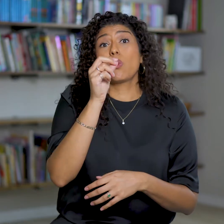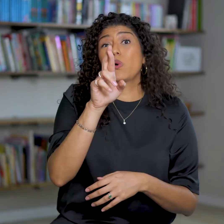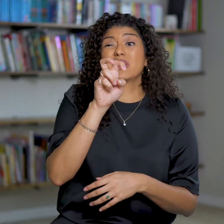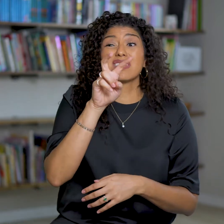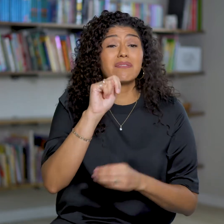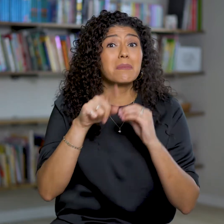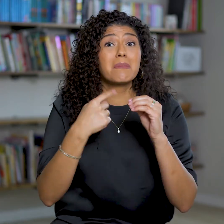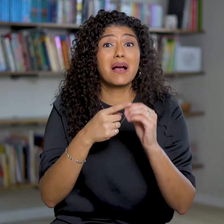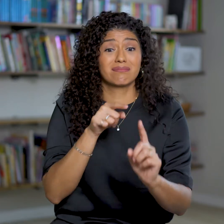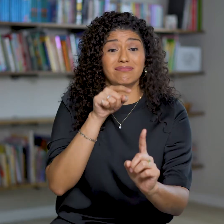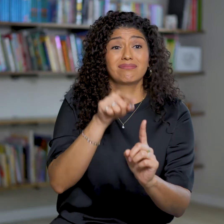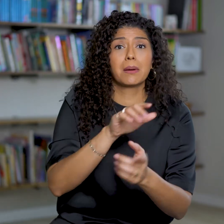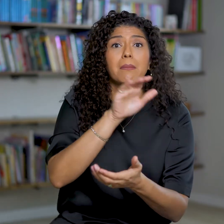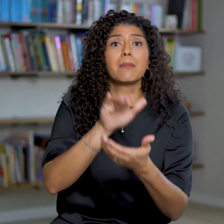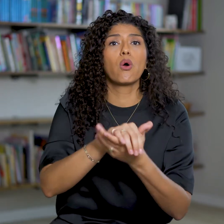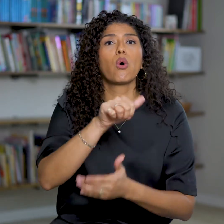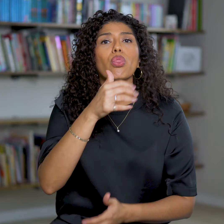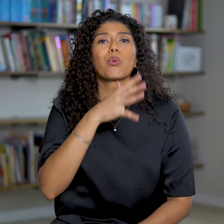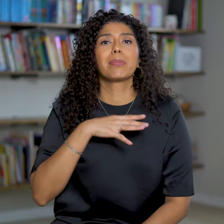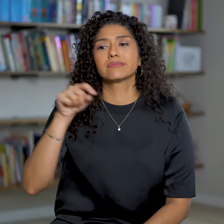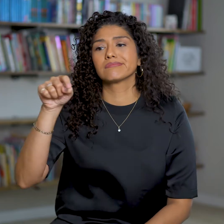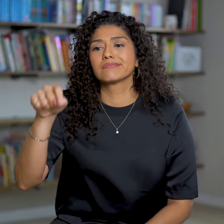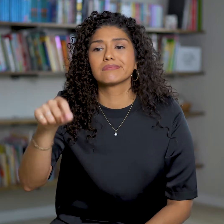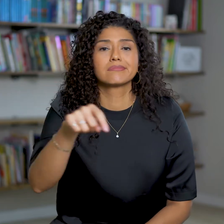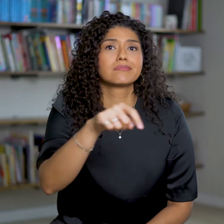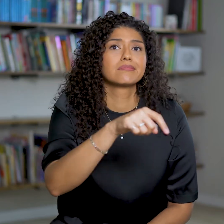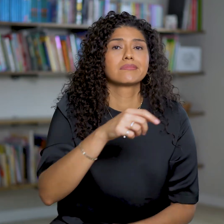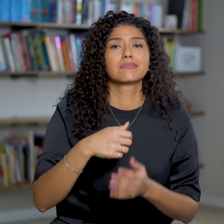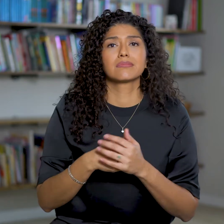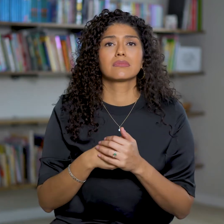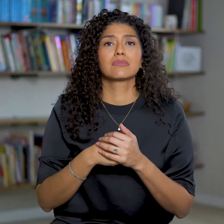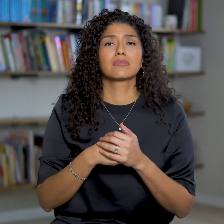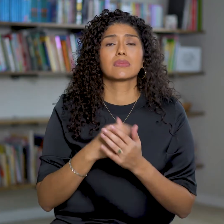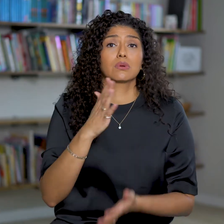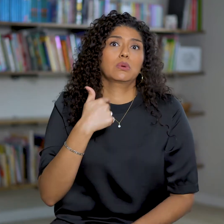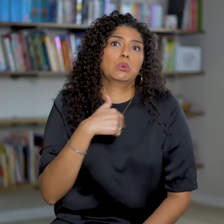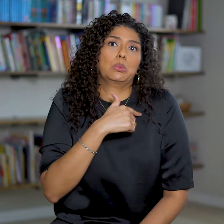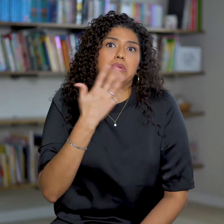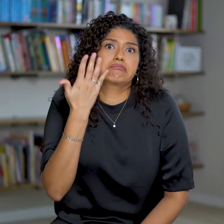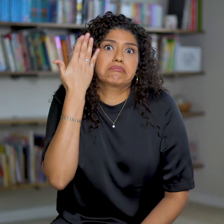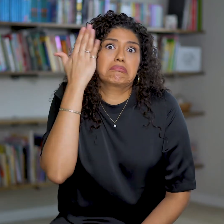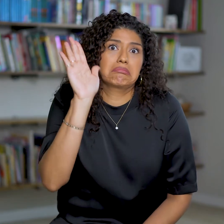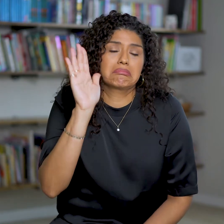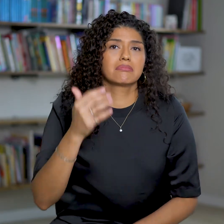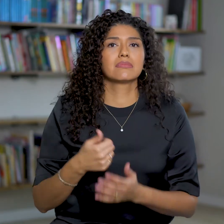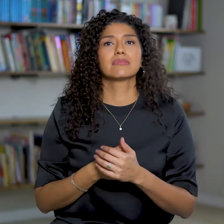or even about his marrying other women. We have no idea.